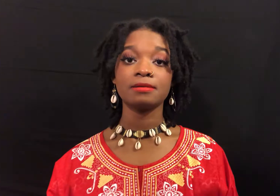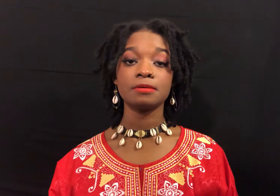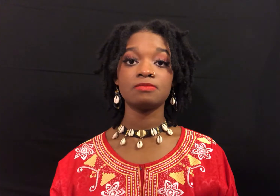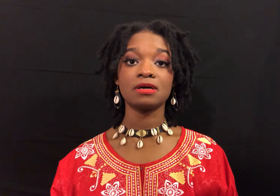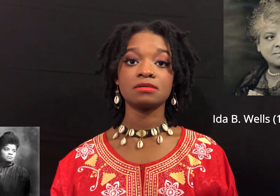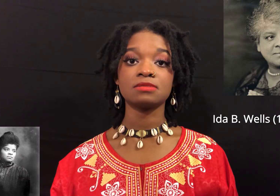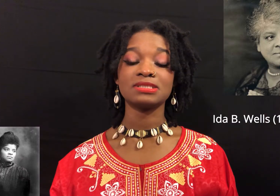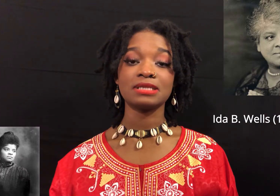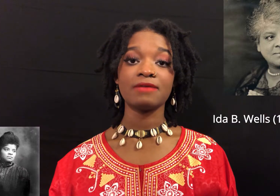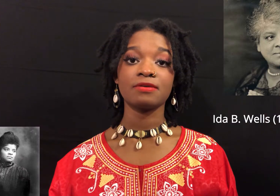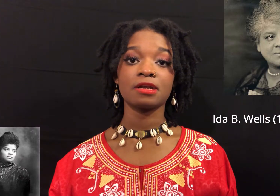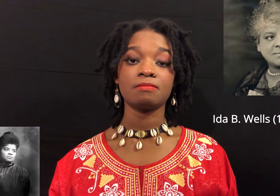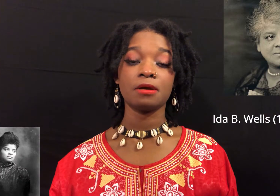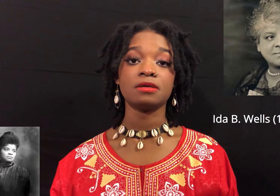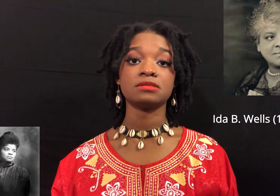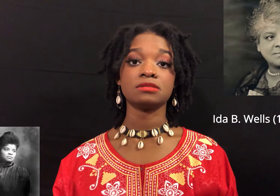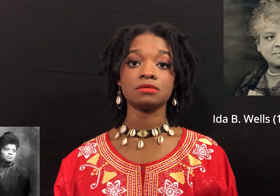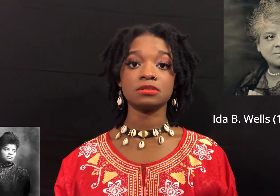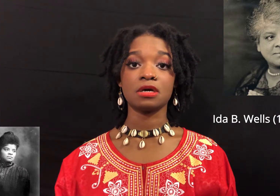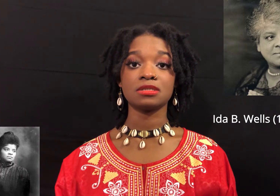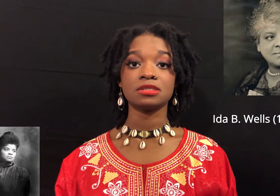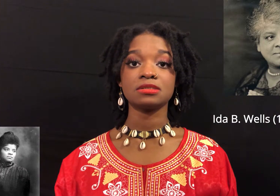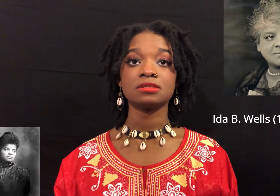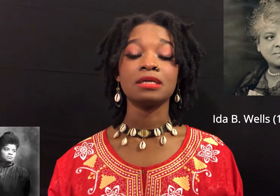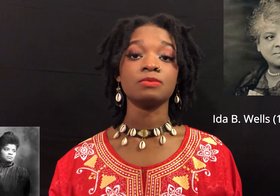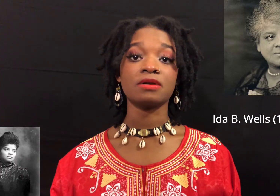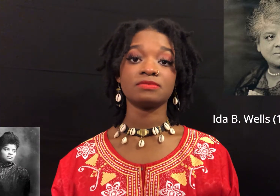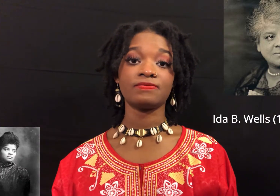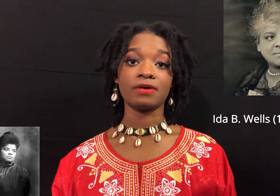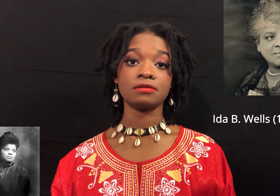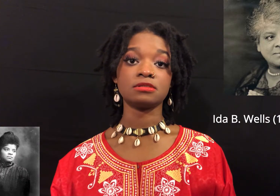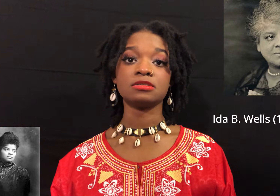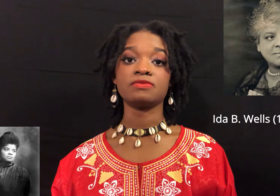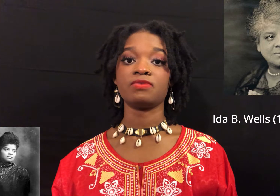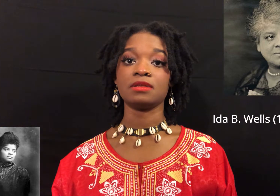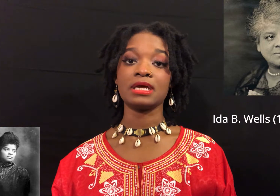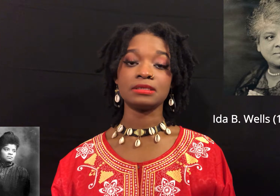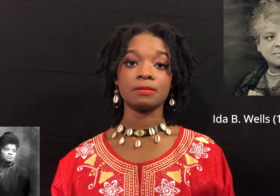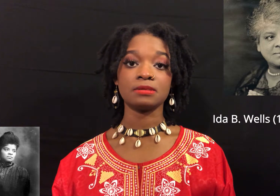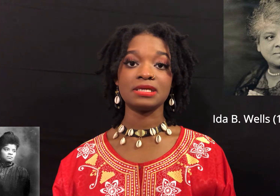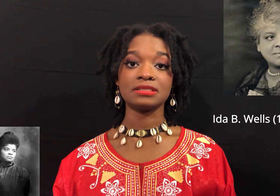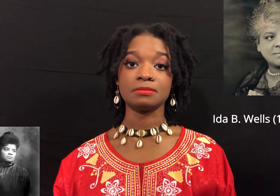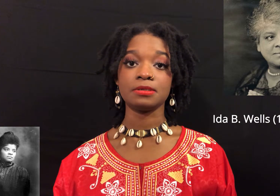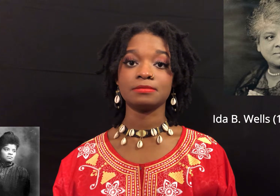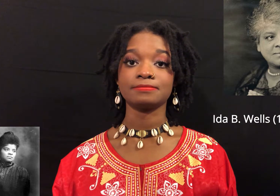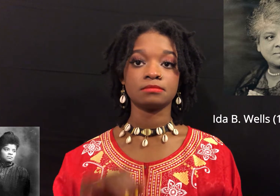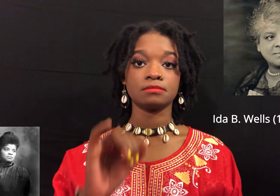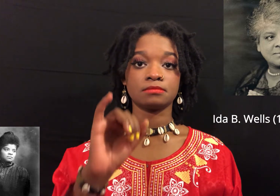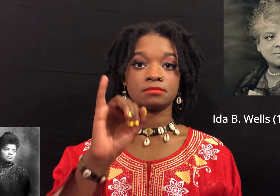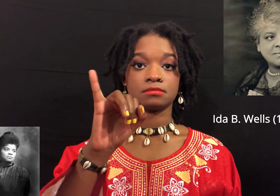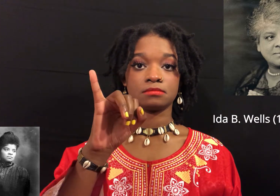Ida B. Wells was an African American sociologist and one of the founders for the NAACP.